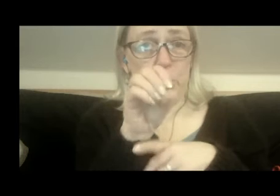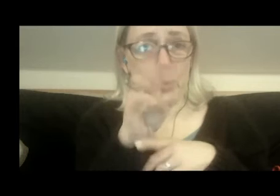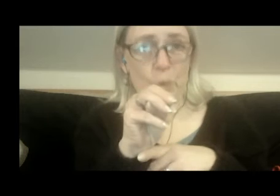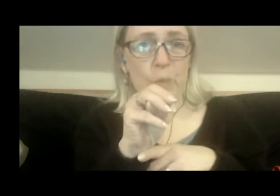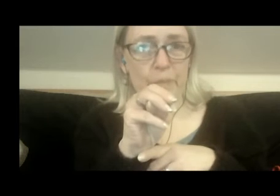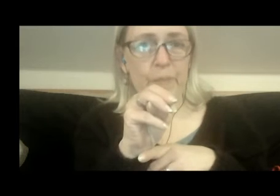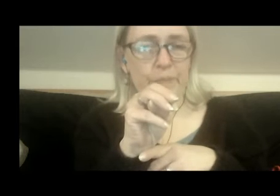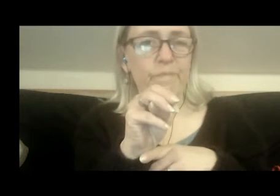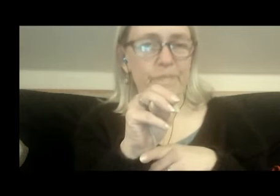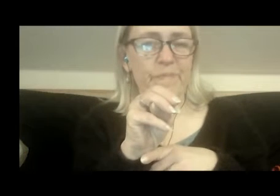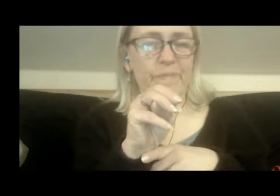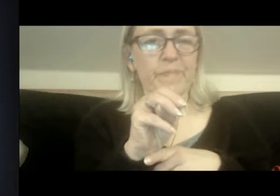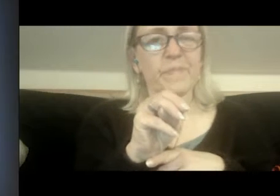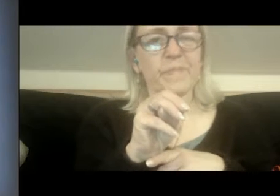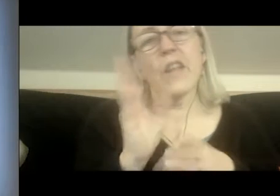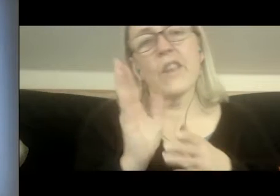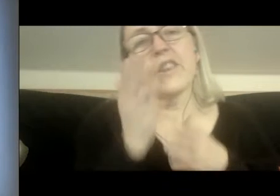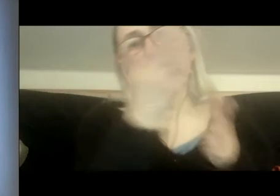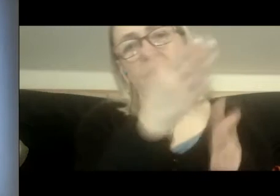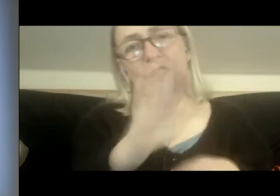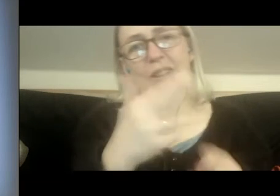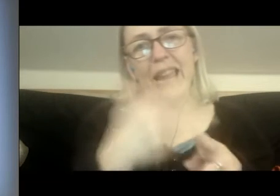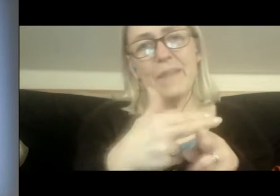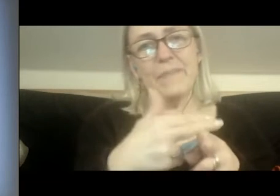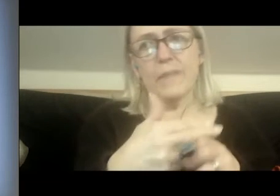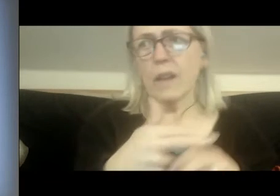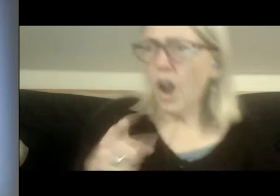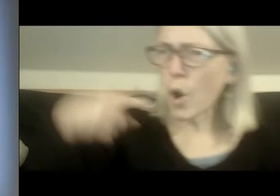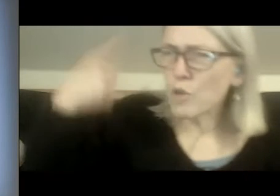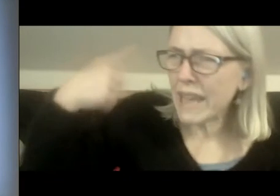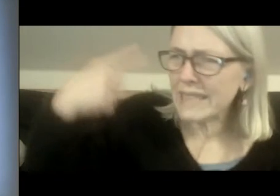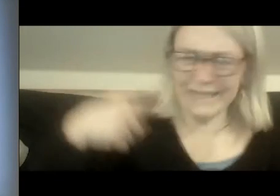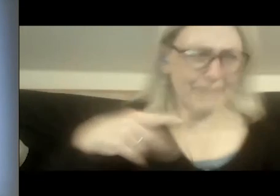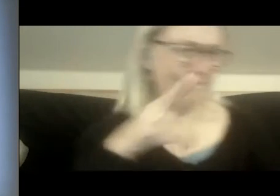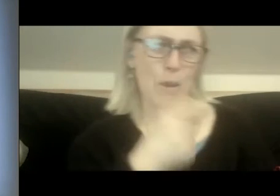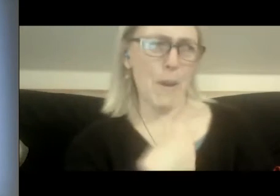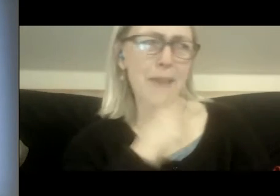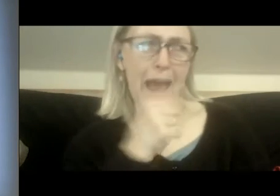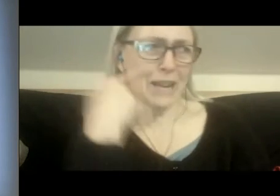we're not crazy. We're not crazy. I'm very happy to announce that this year, the Biomed Stores Operation team: